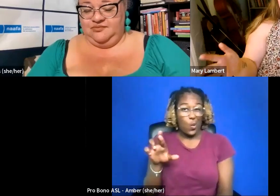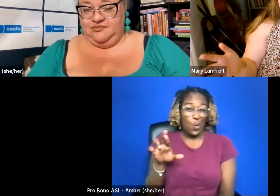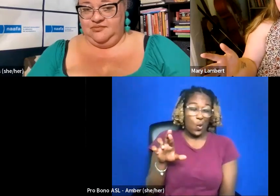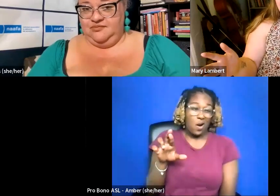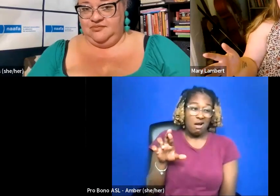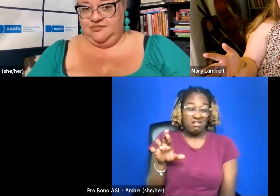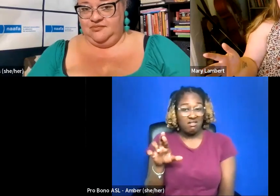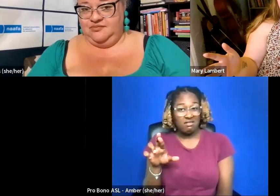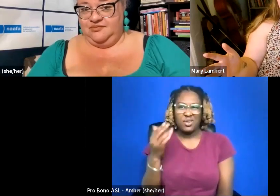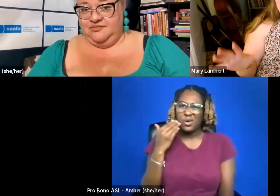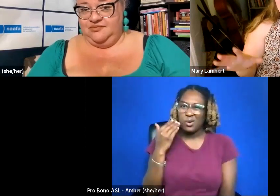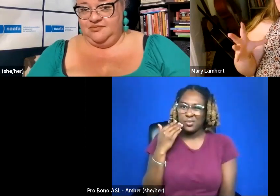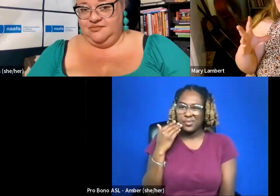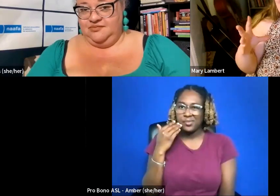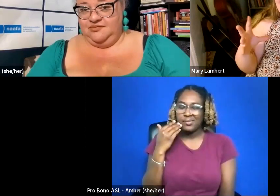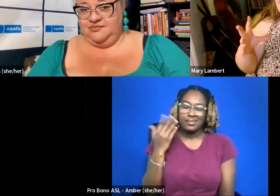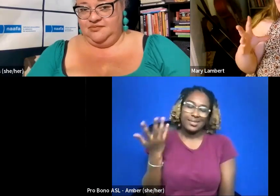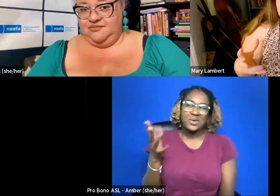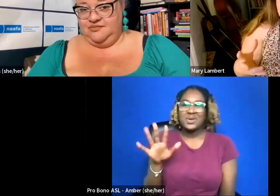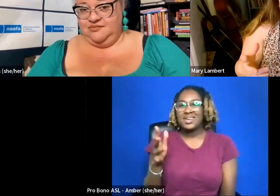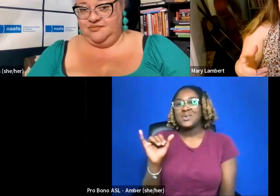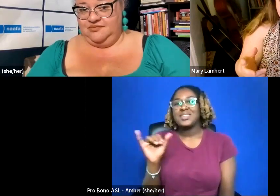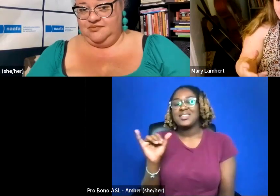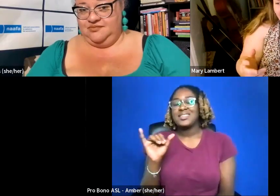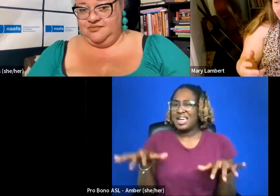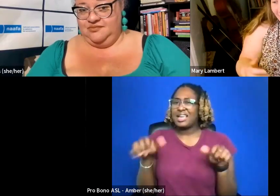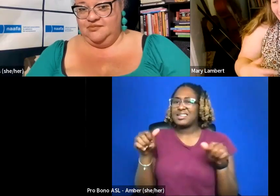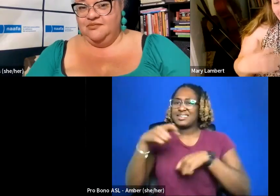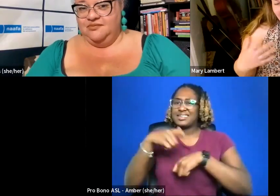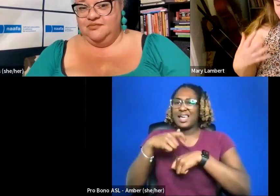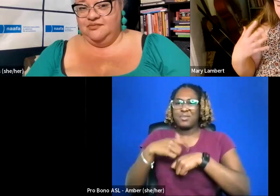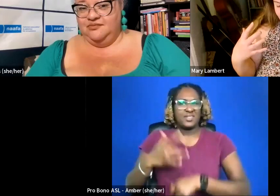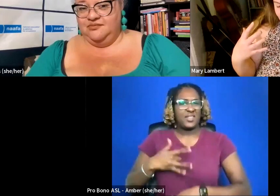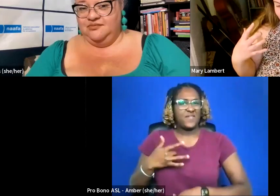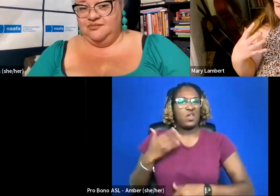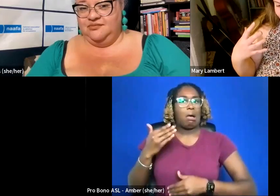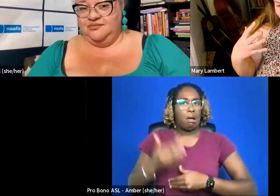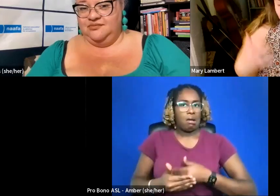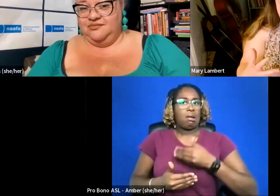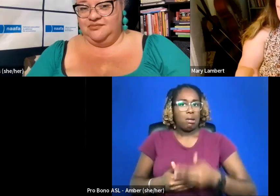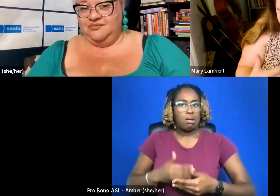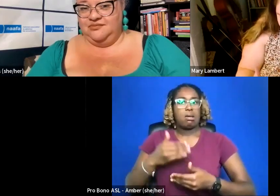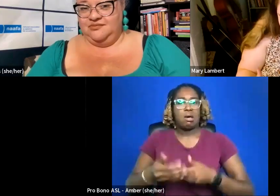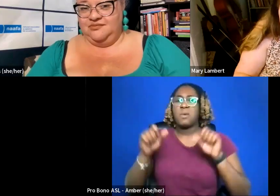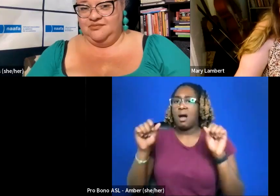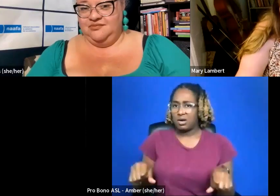you know, it it was just it took some time for me to feel like I could really fit in